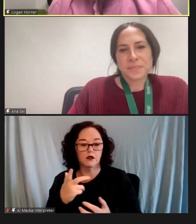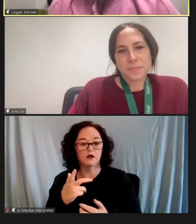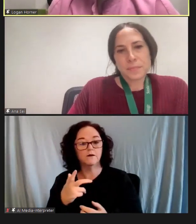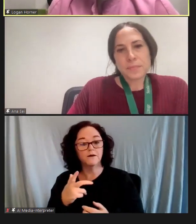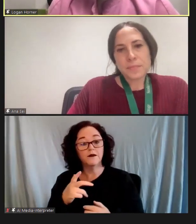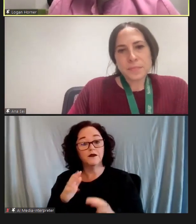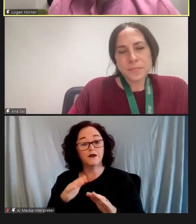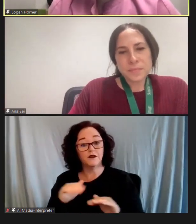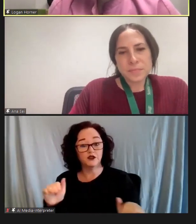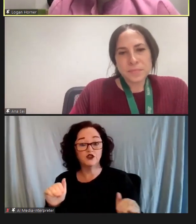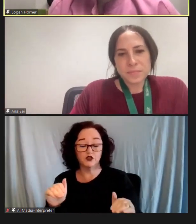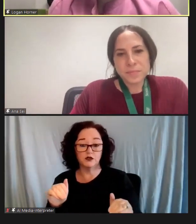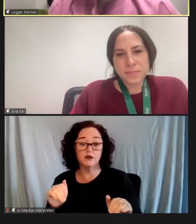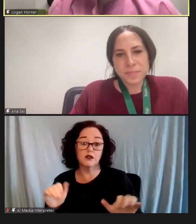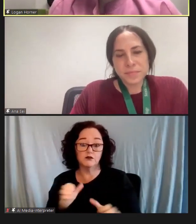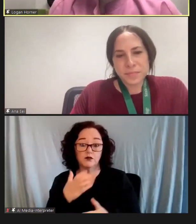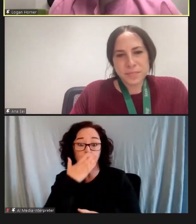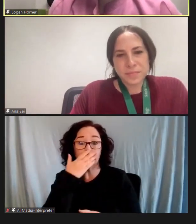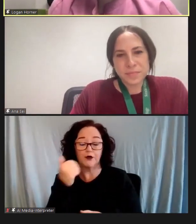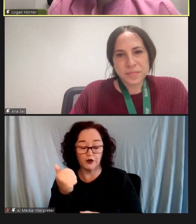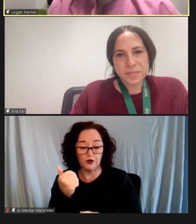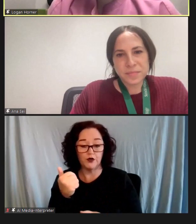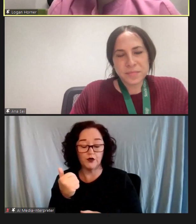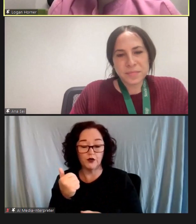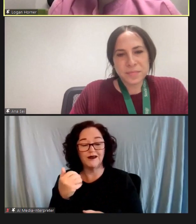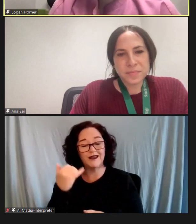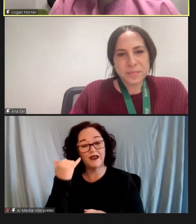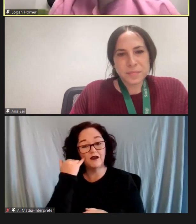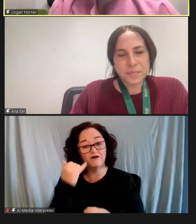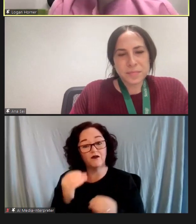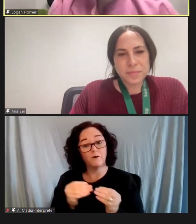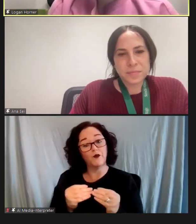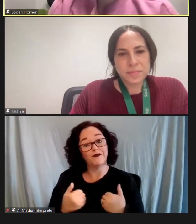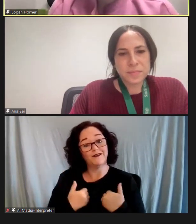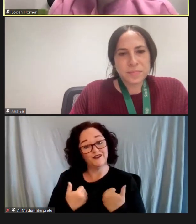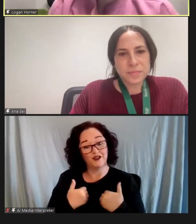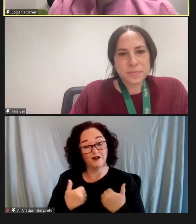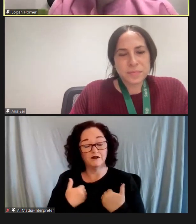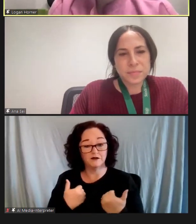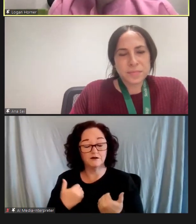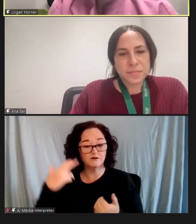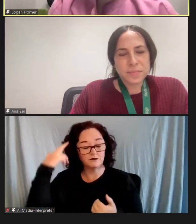age for unilateral implantation will